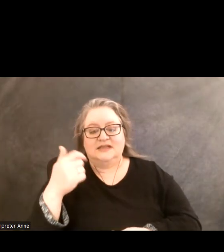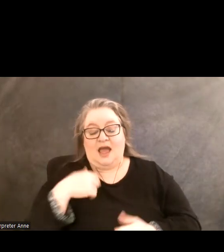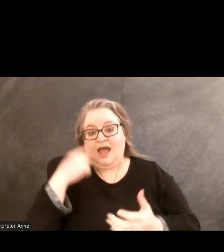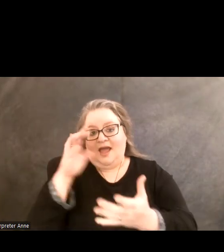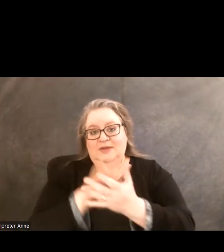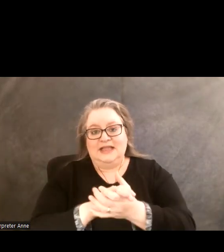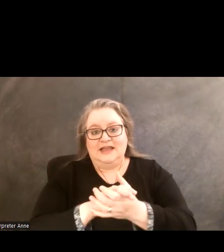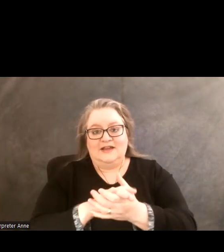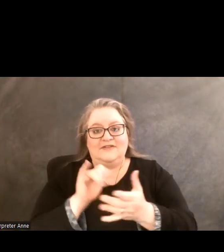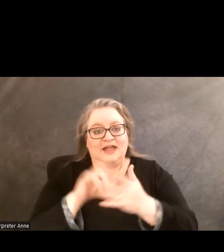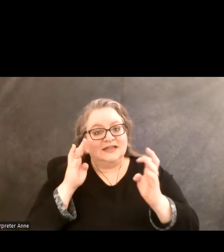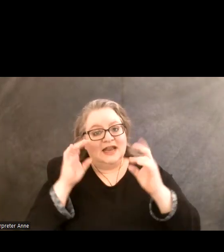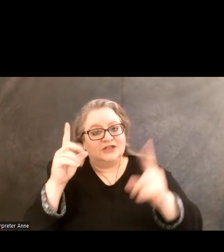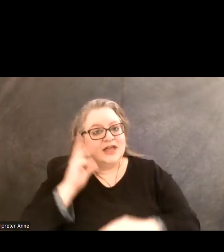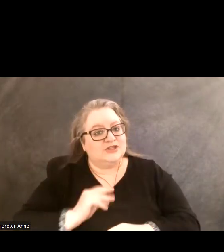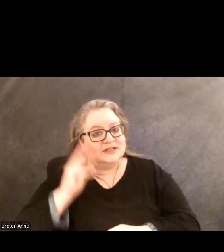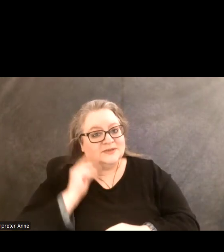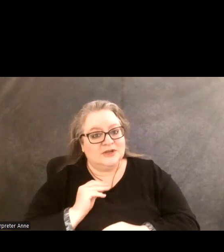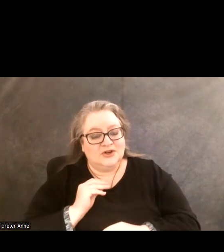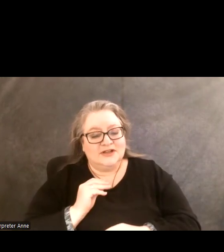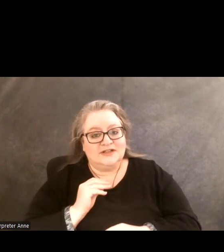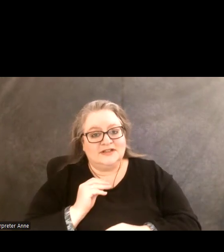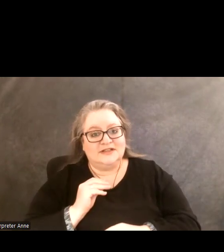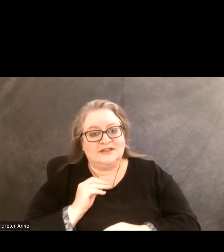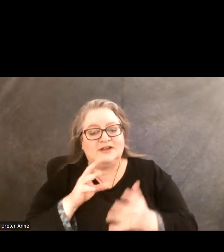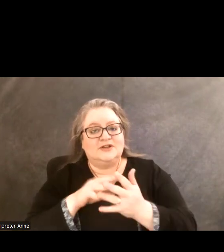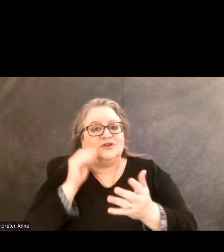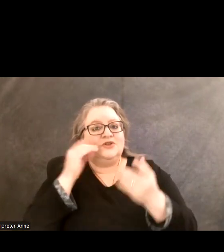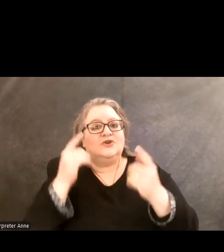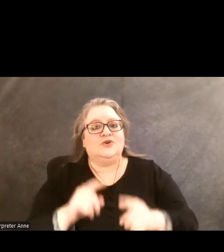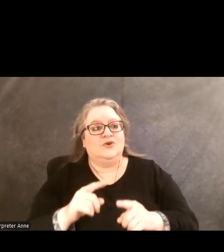educational experience to learn where access was not provided,